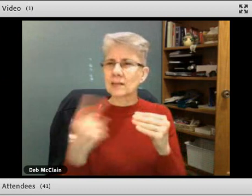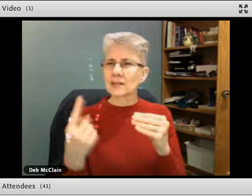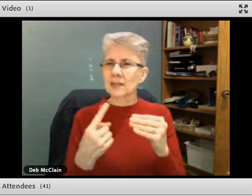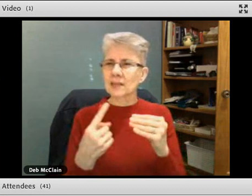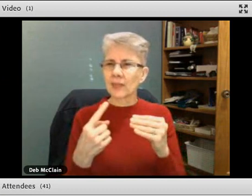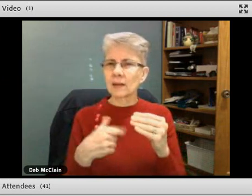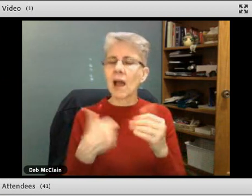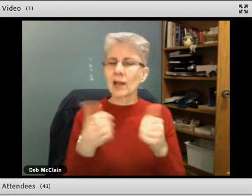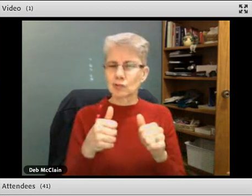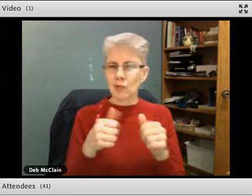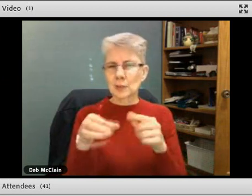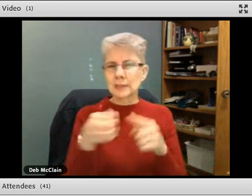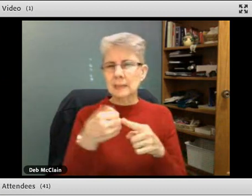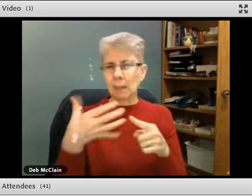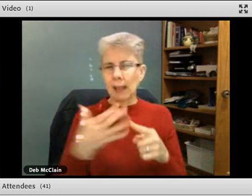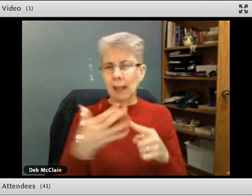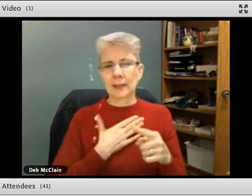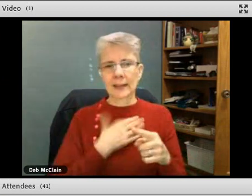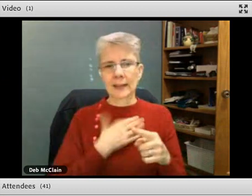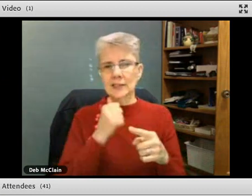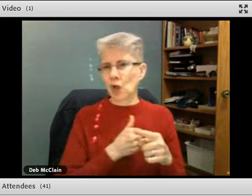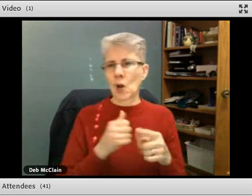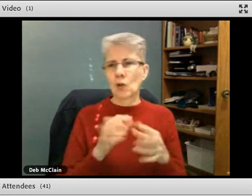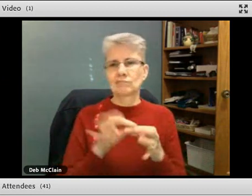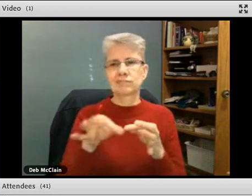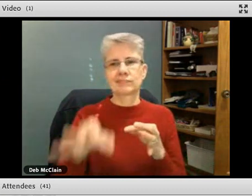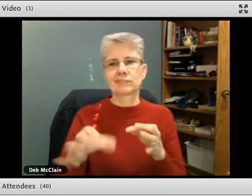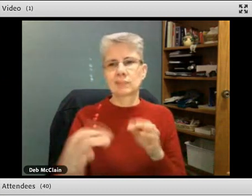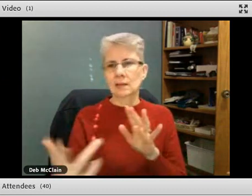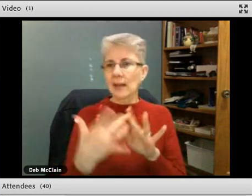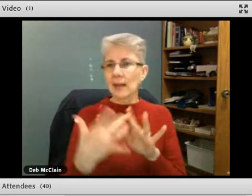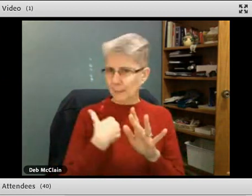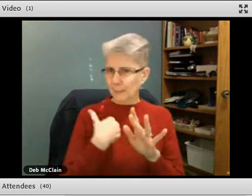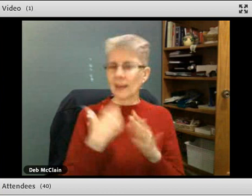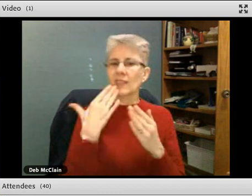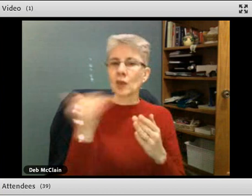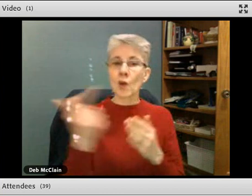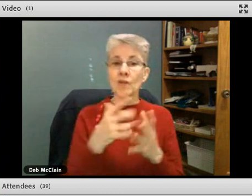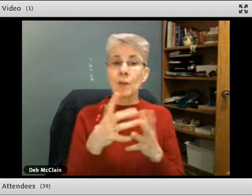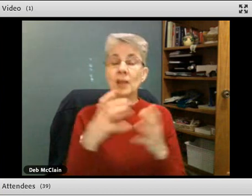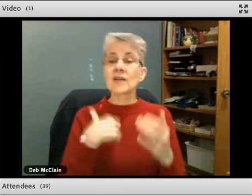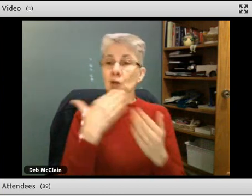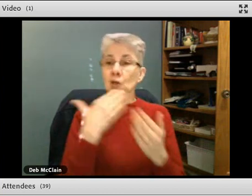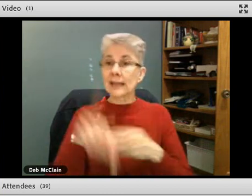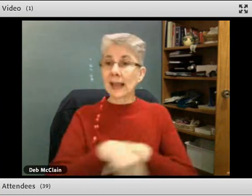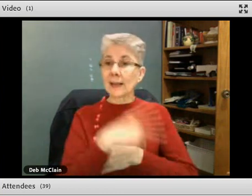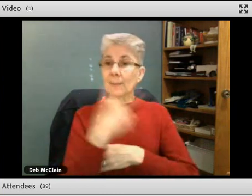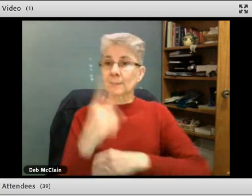Thank you all very much, and have a good day. Blumberg: And thank you, Maurine, for a very informative webinar.